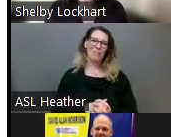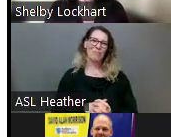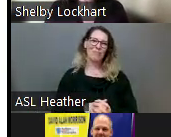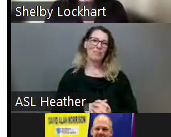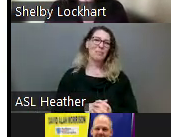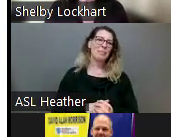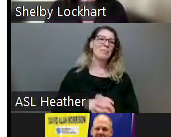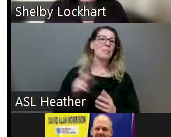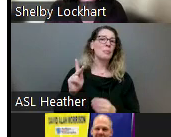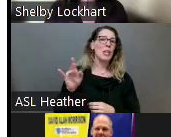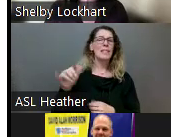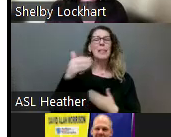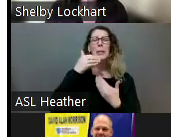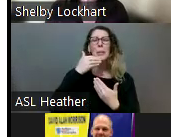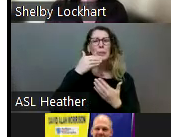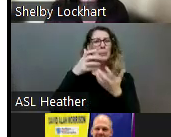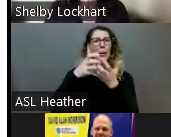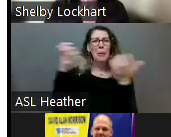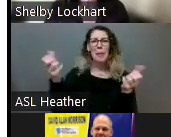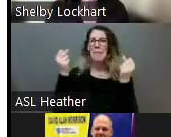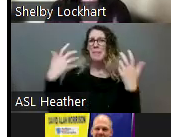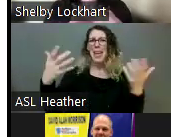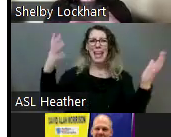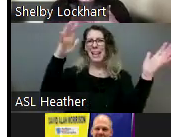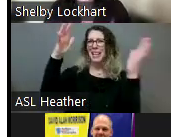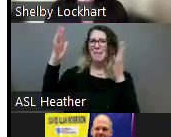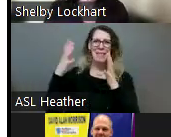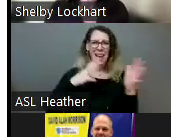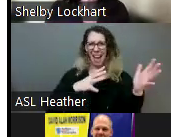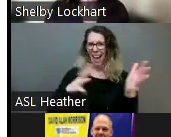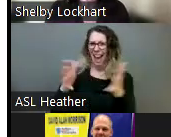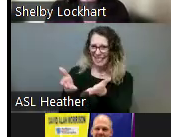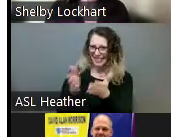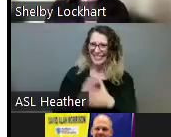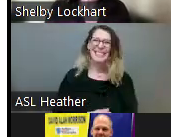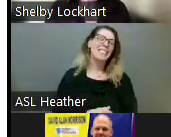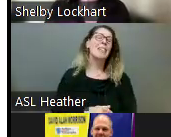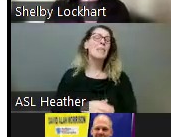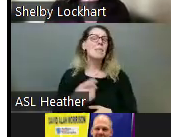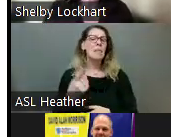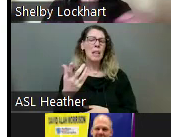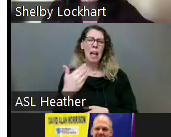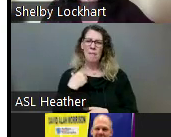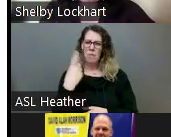so much. Shelby getting lots of Applause there. I had a clarification question for you and then